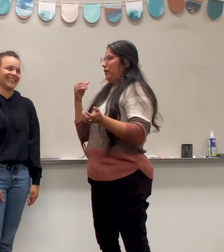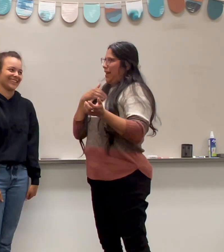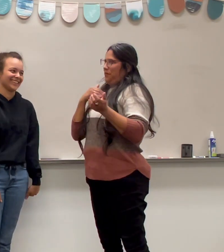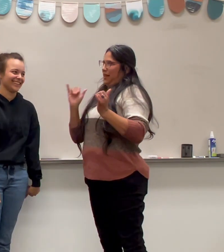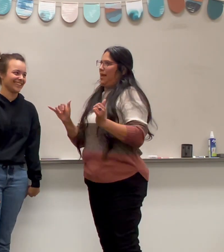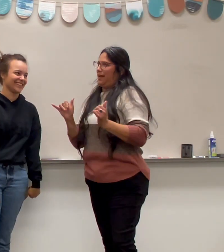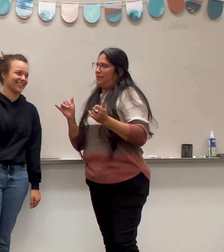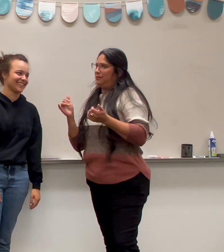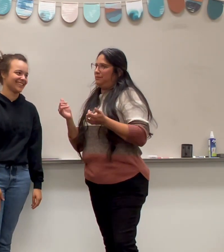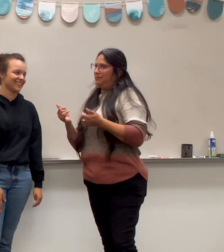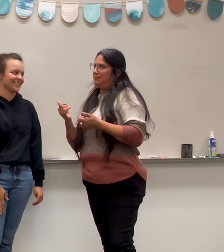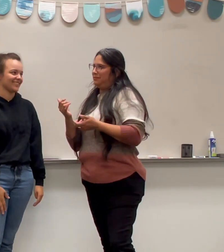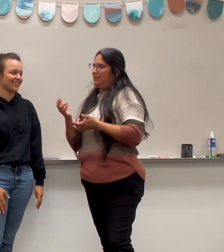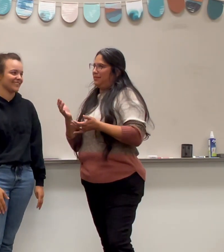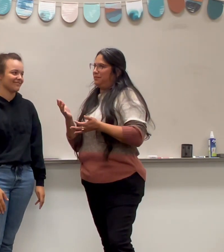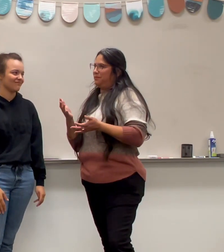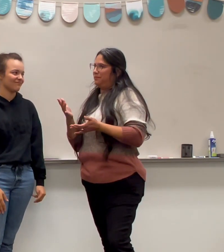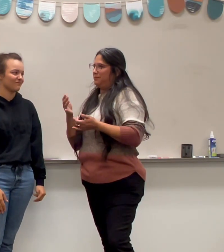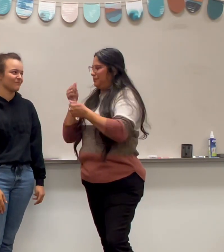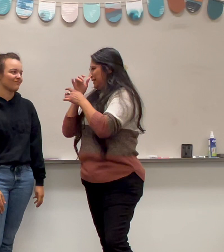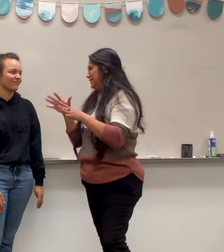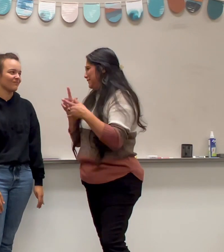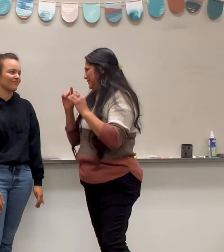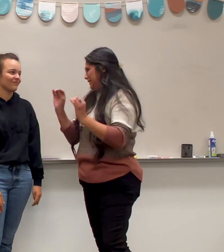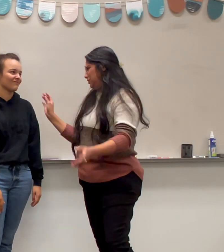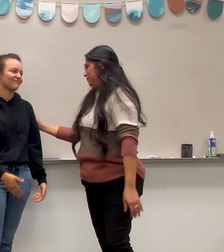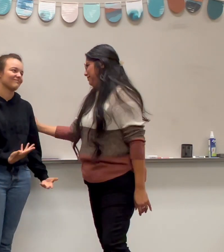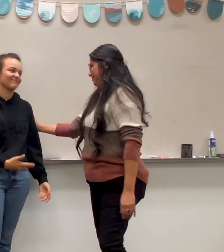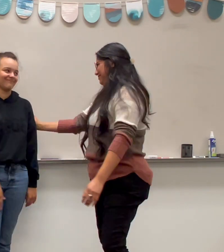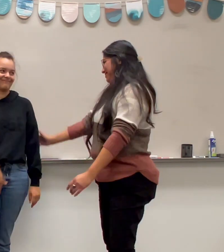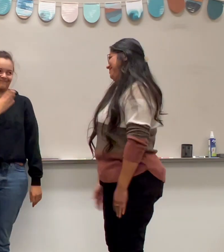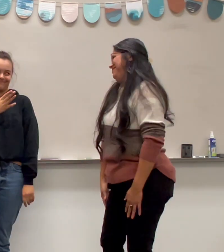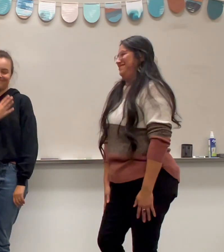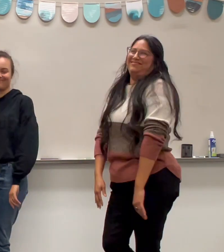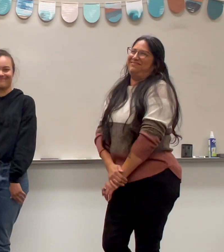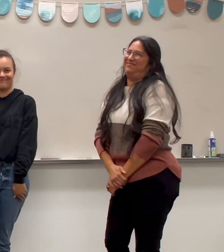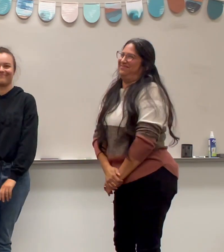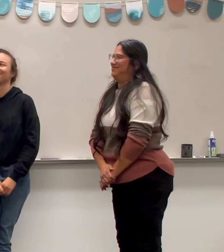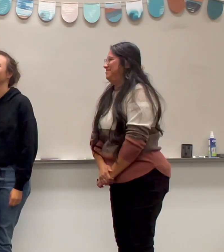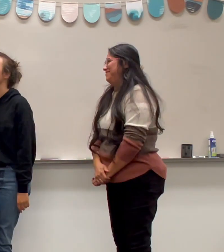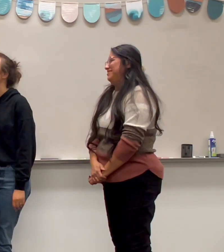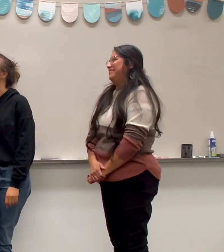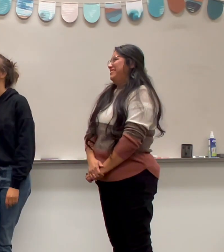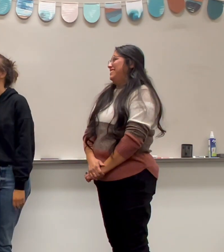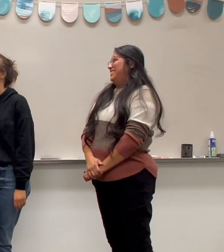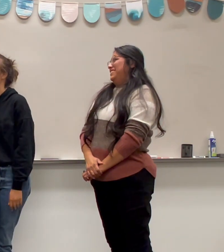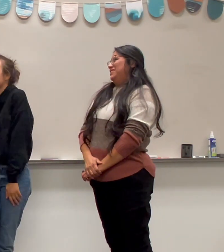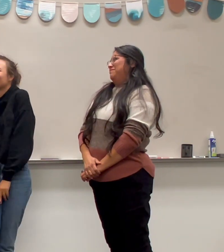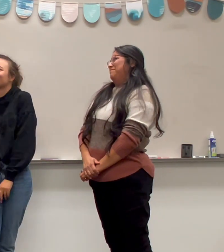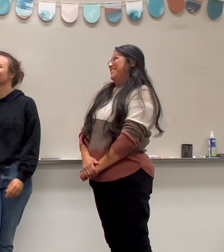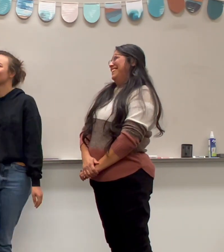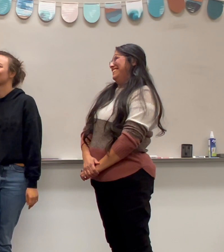the deaf community so you also have that you have that blessing to teach oh I love that I